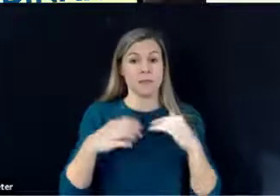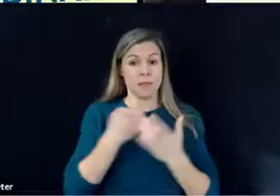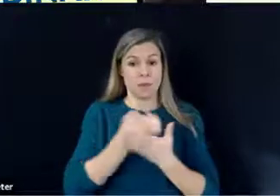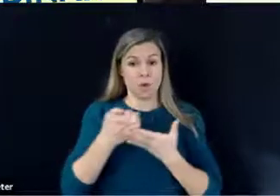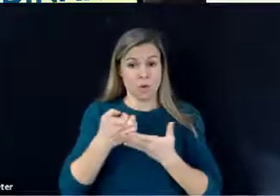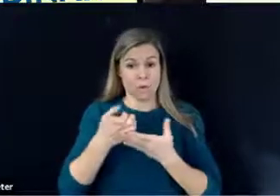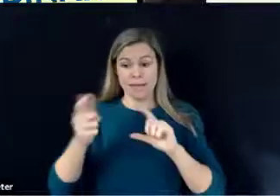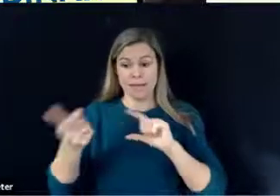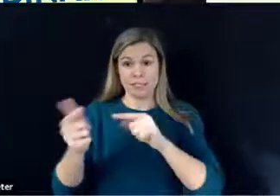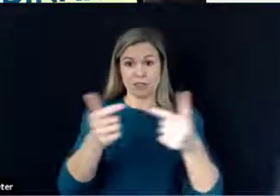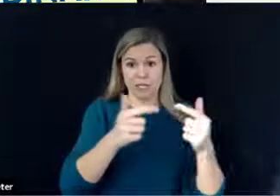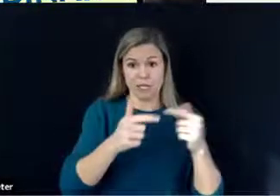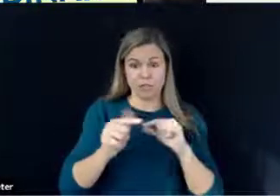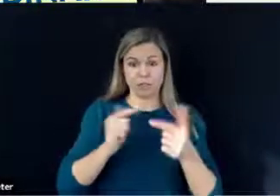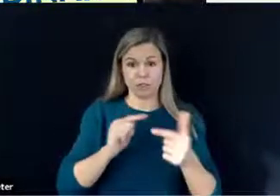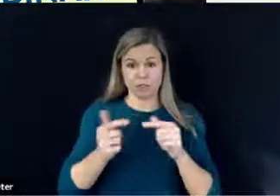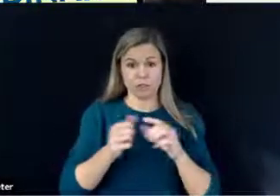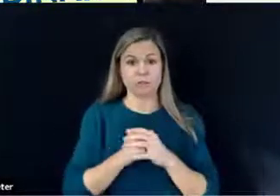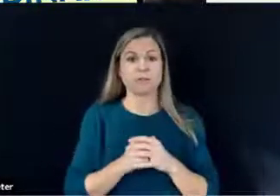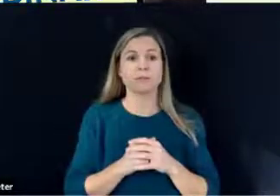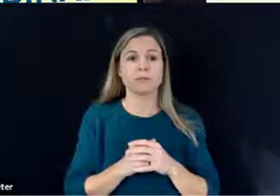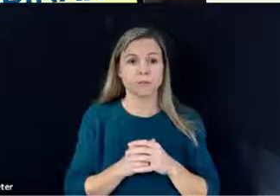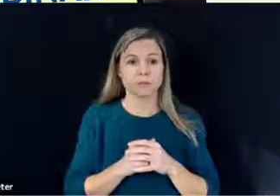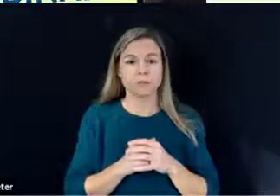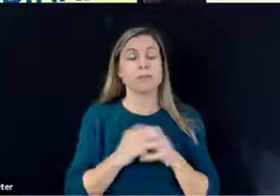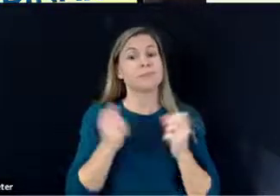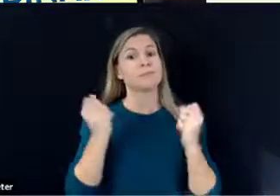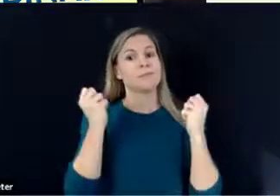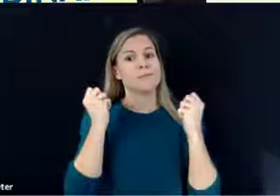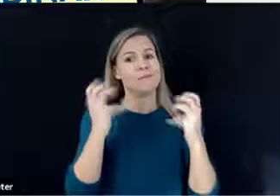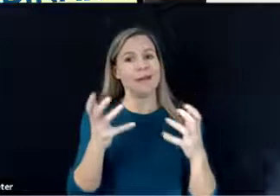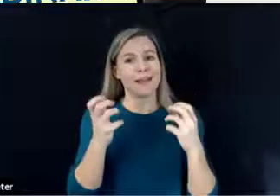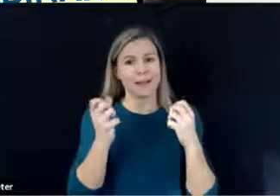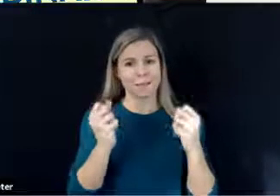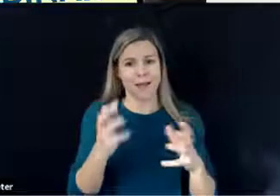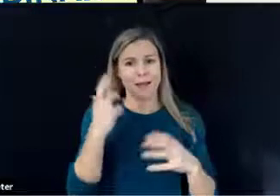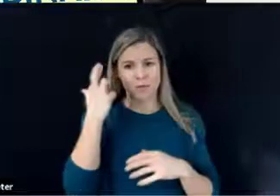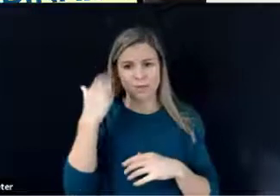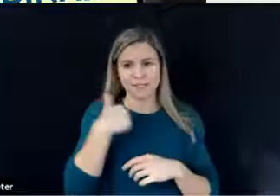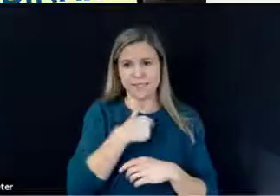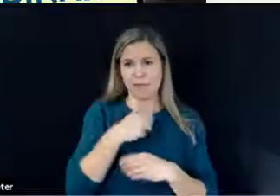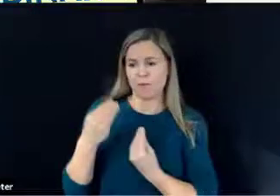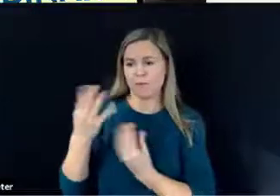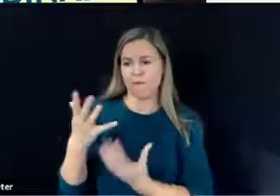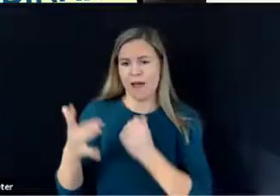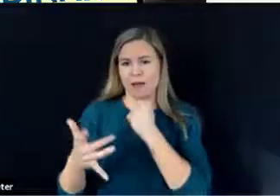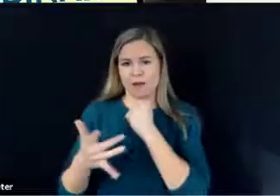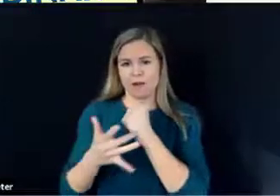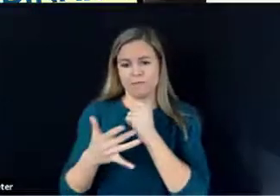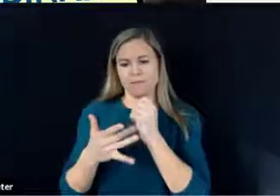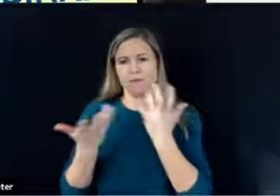We have many reasons that people are providing equipment, whether it be somebody doesn't use anything anymore,